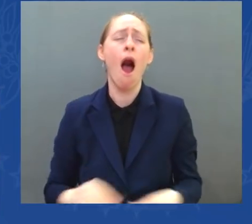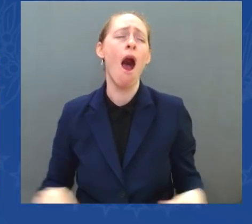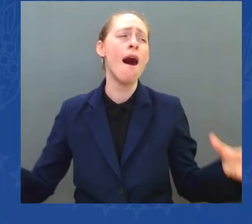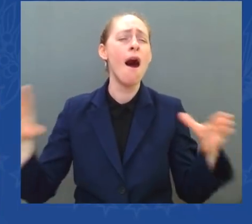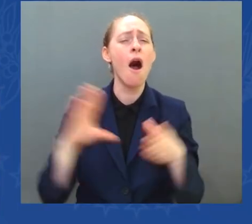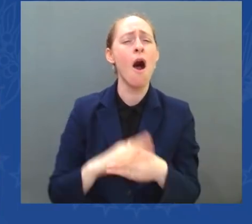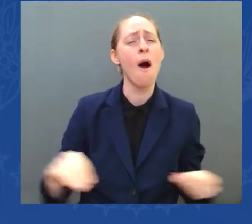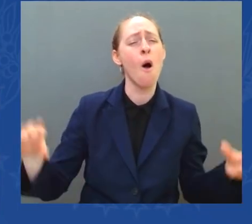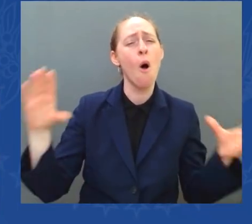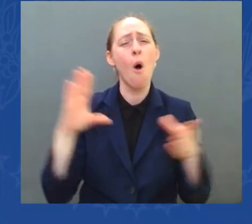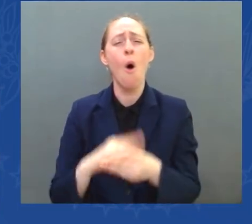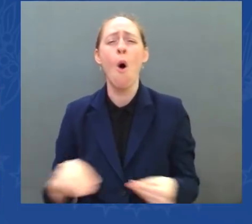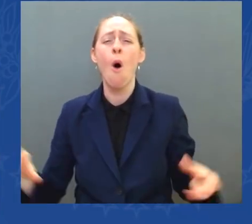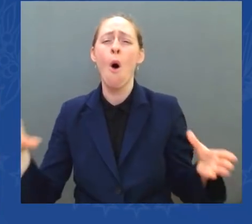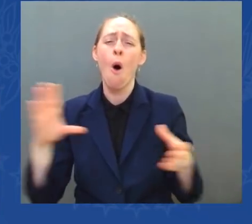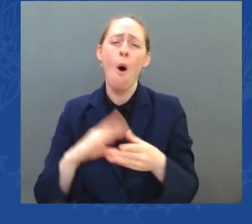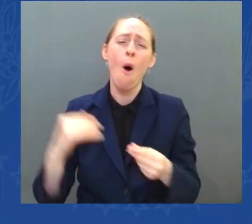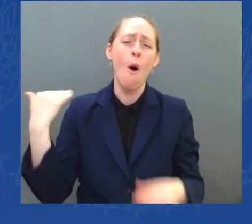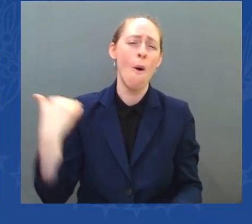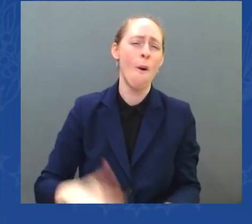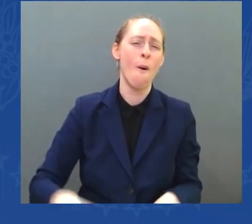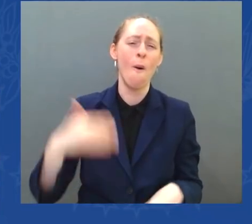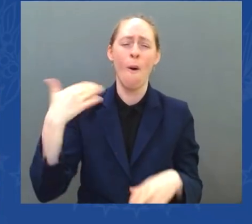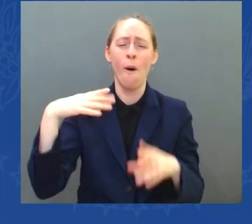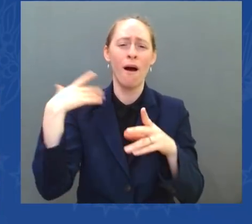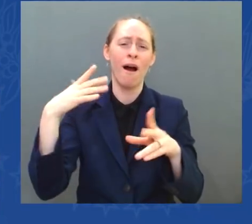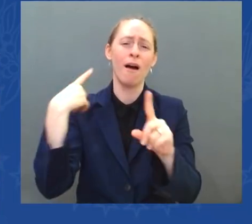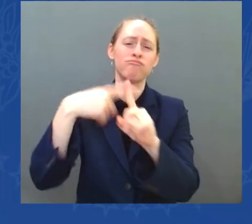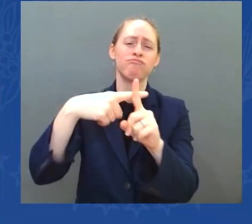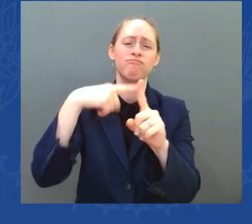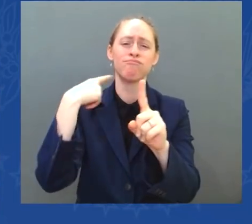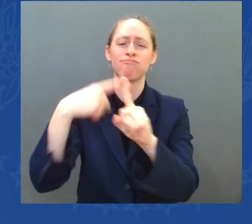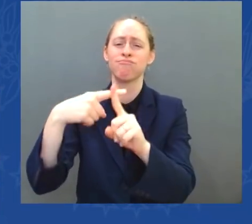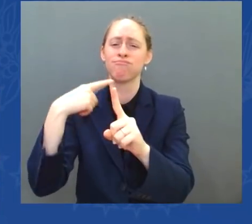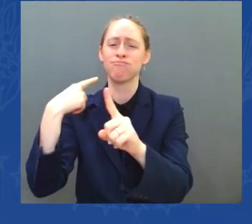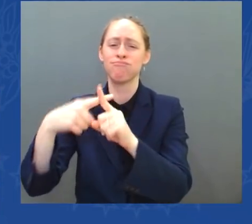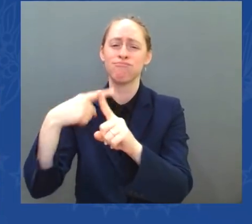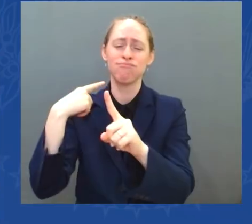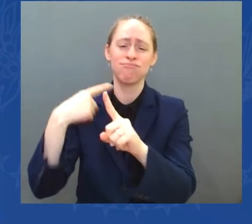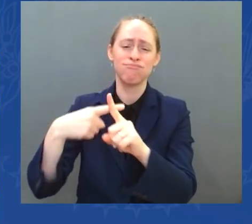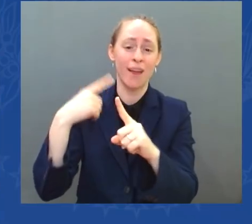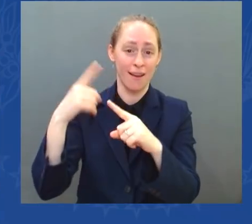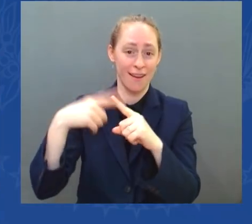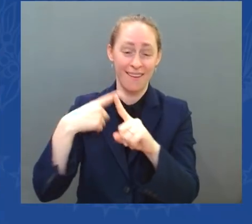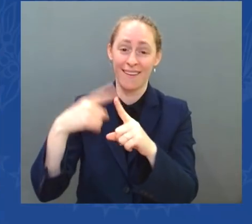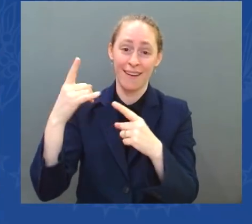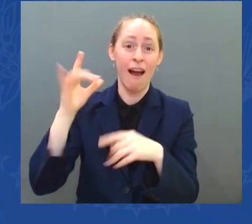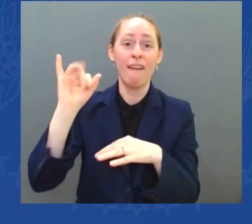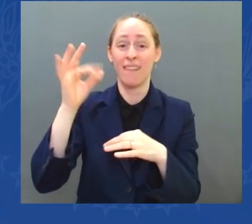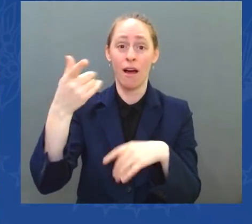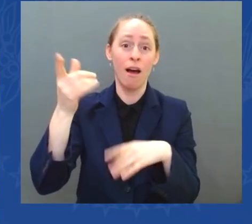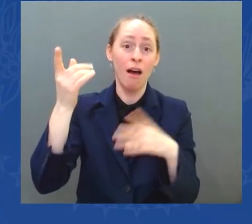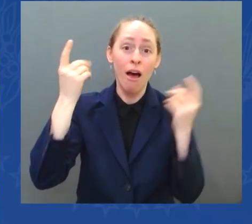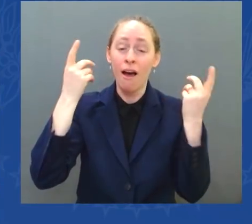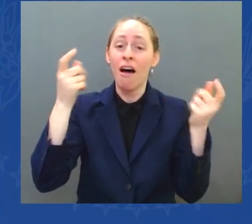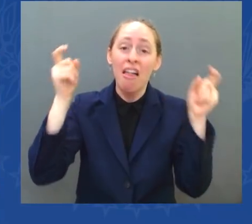Well, look, he's a proud Aggie. And welcome back to the campus, Michael. And let me tell you,